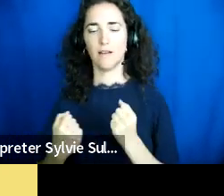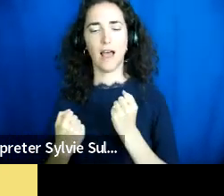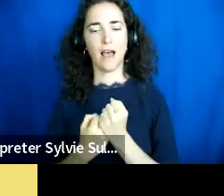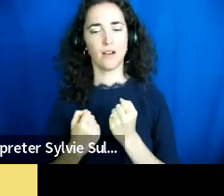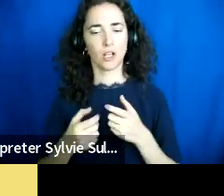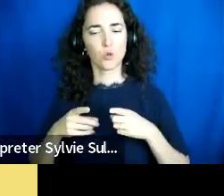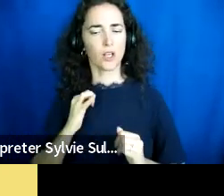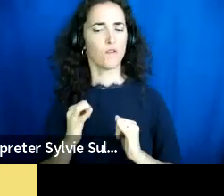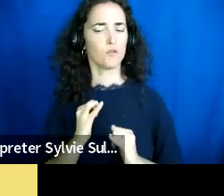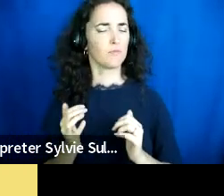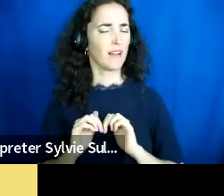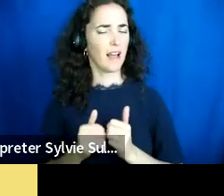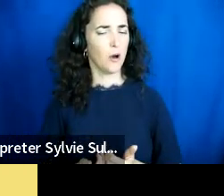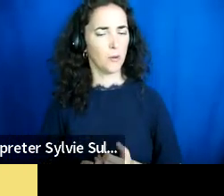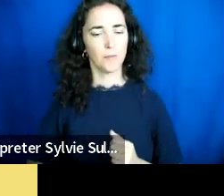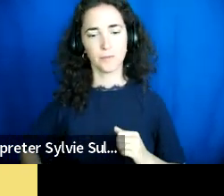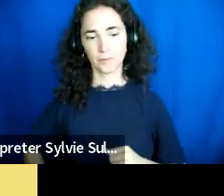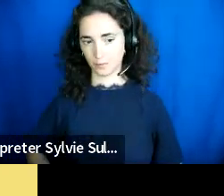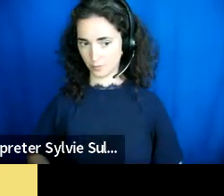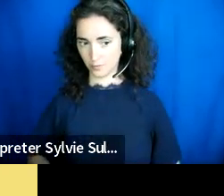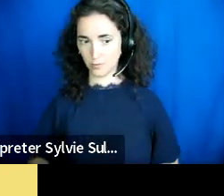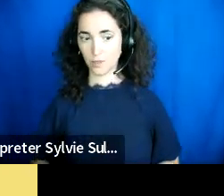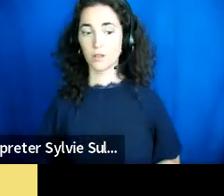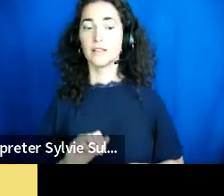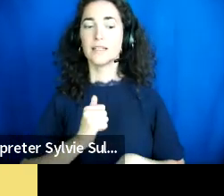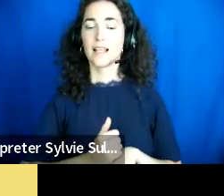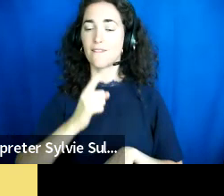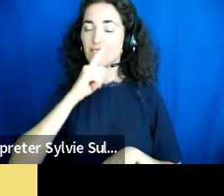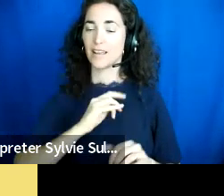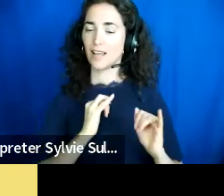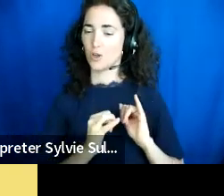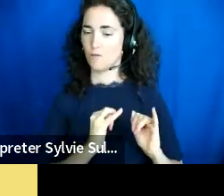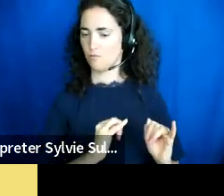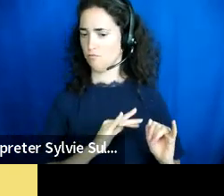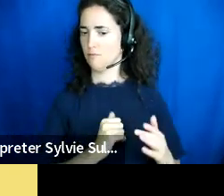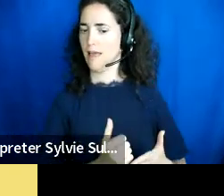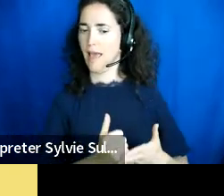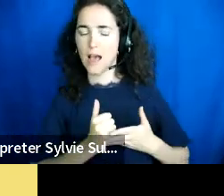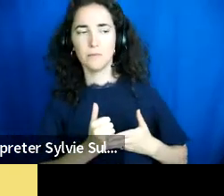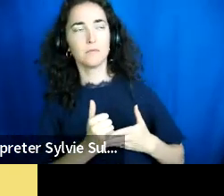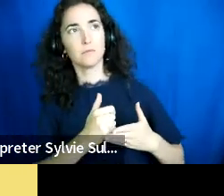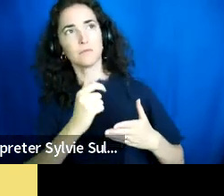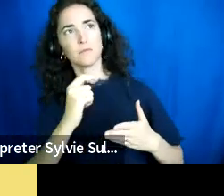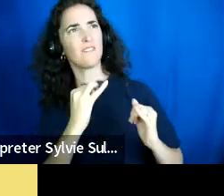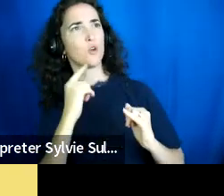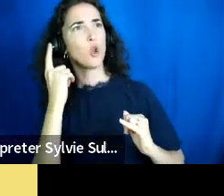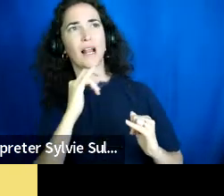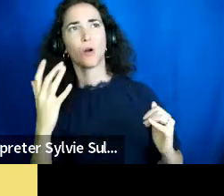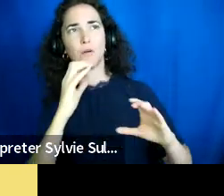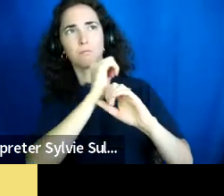themselves during the interview process. Mock interviews are a great way for campers to learn what to expect in a job interview.